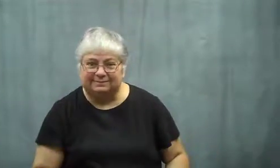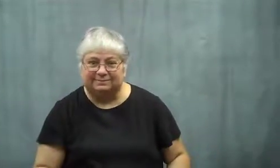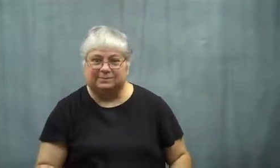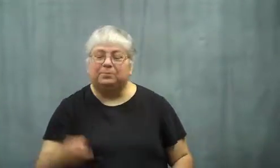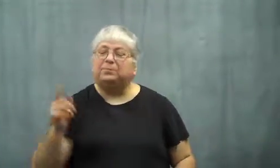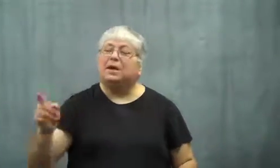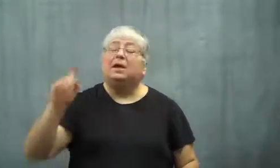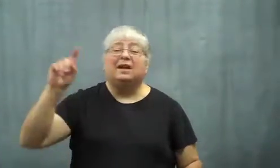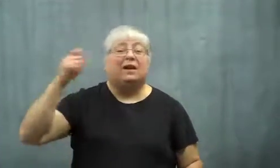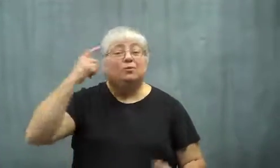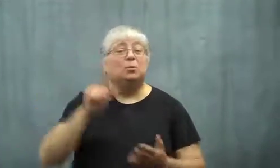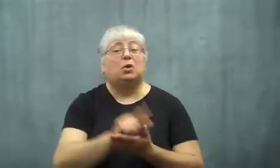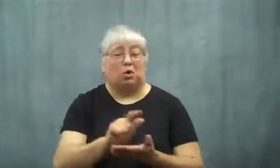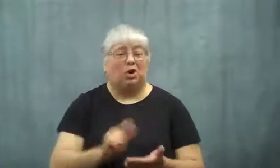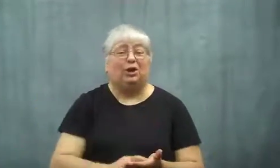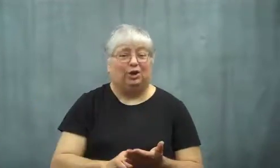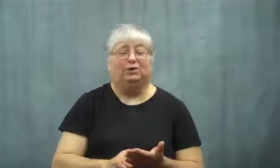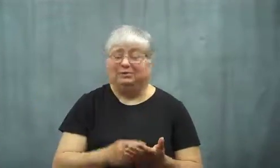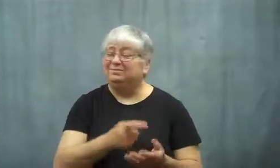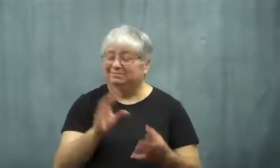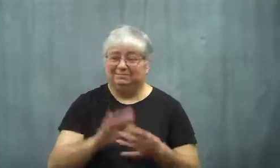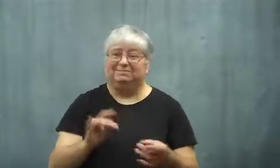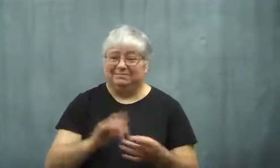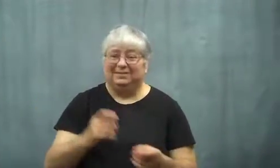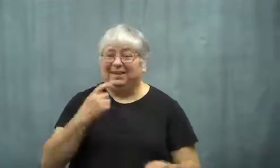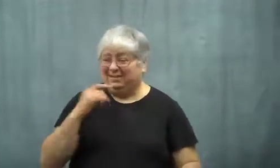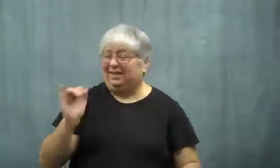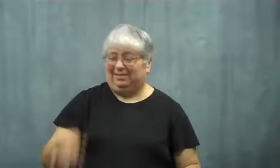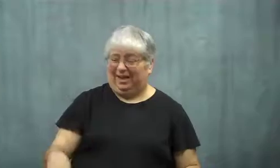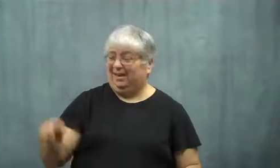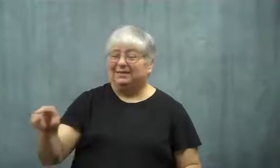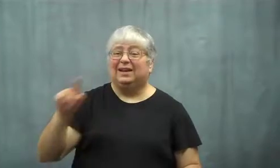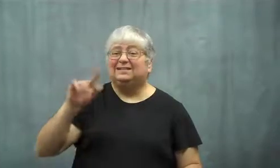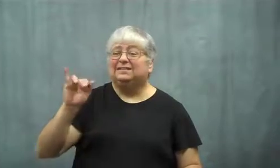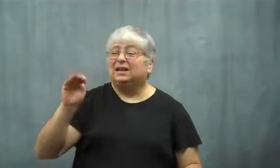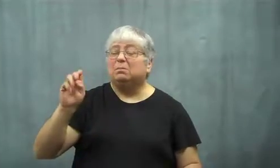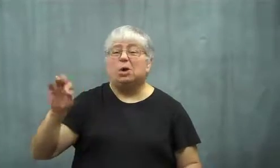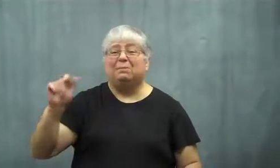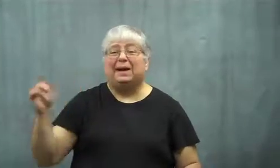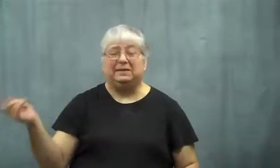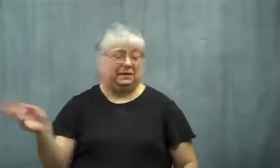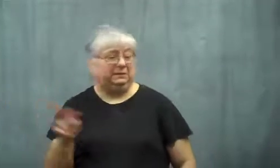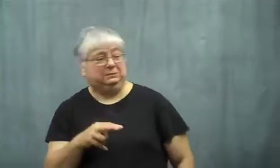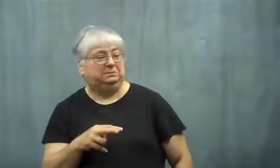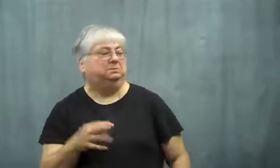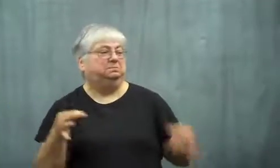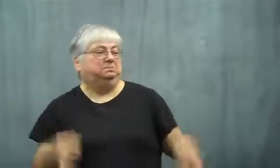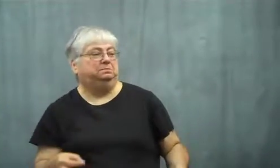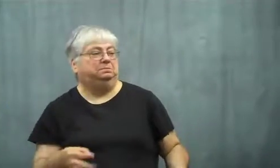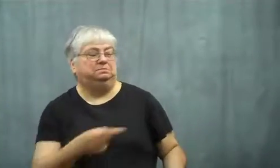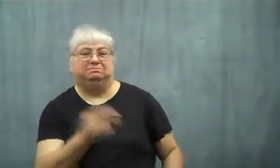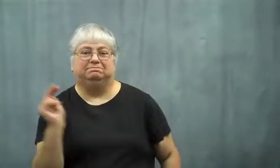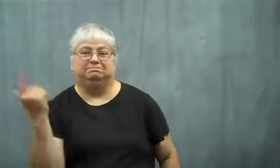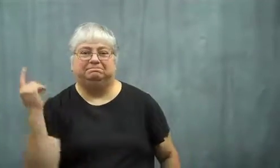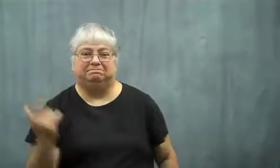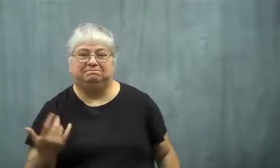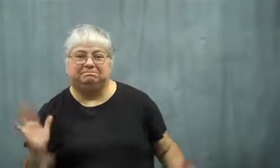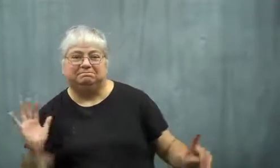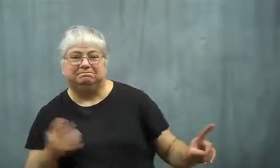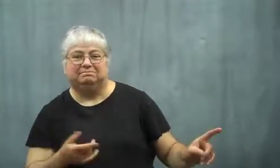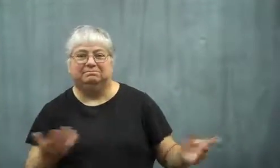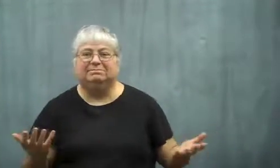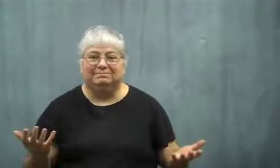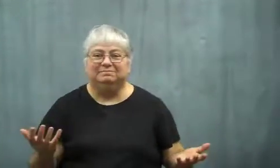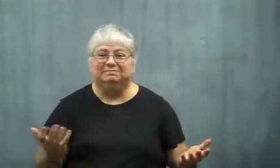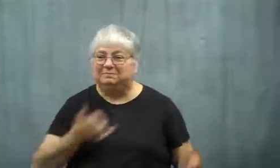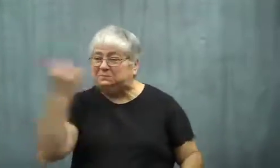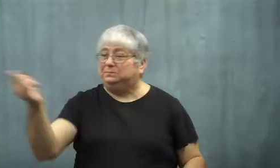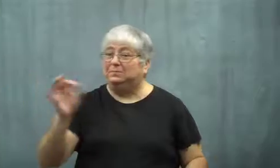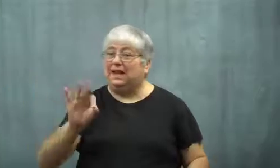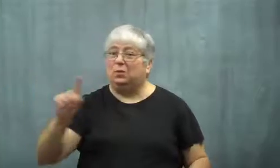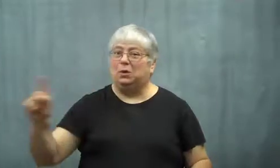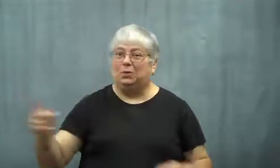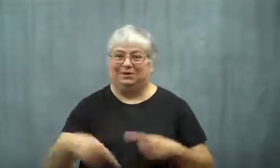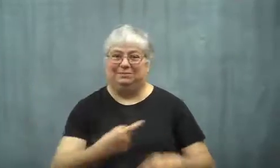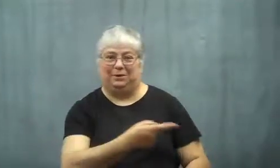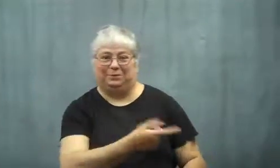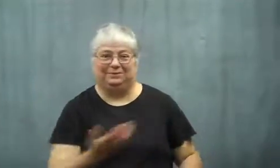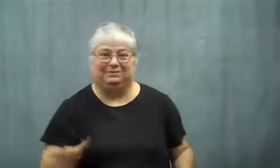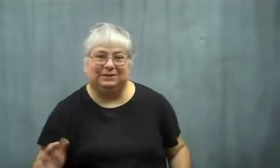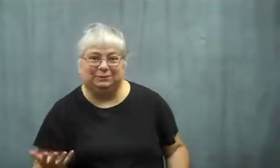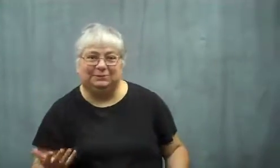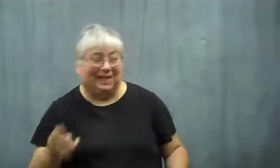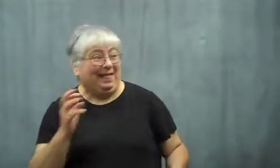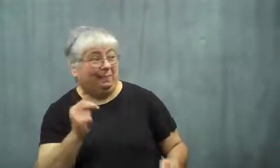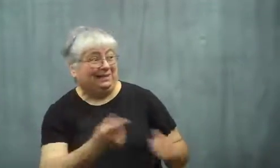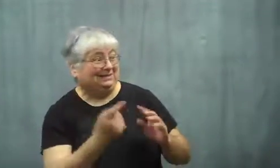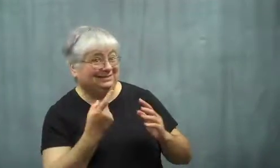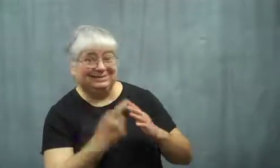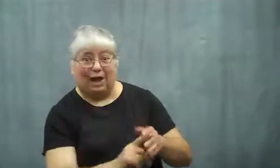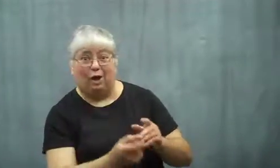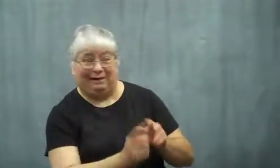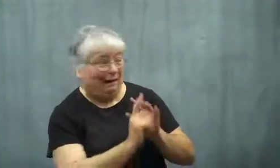The prosecutor said Zimmerman profiled Martin as a criminal.